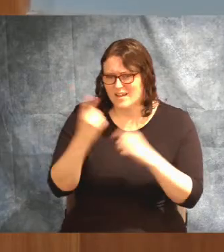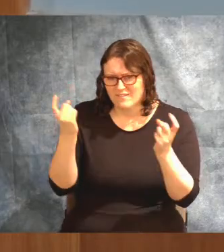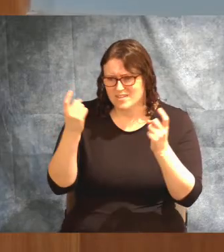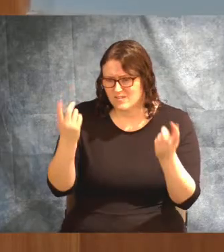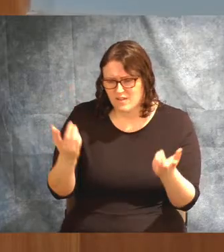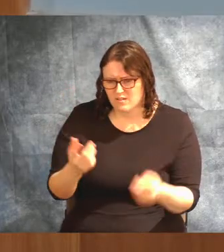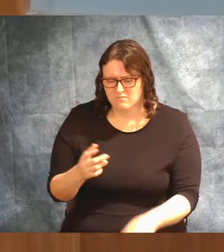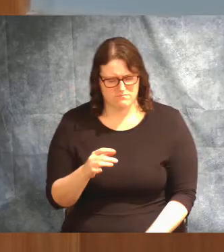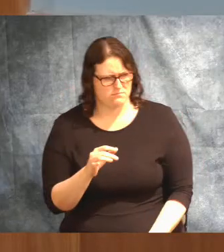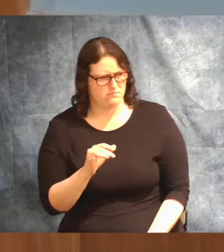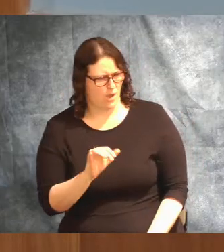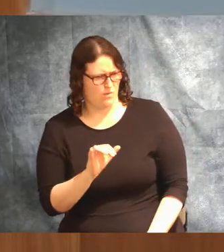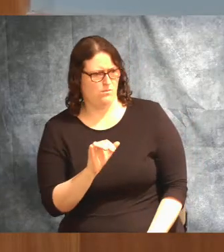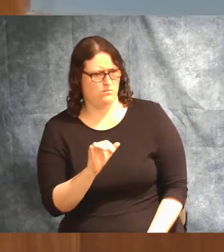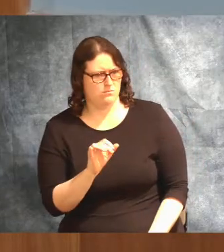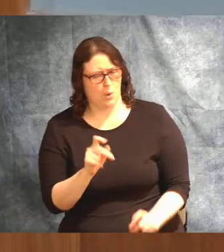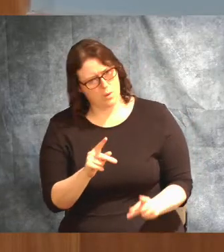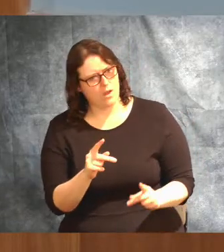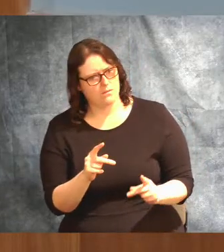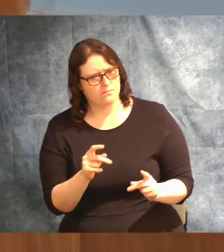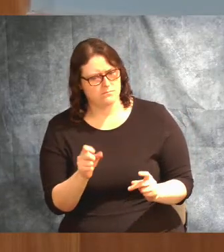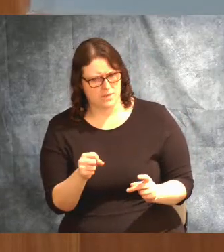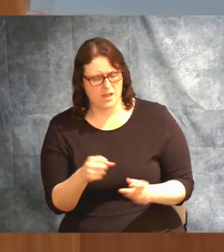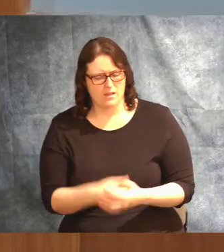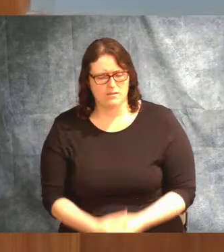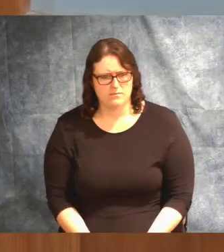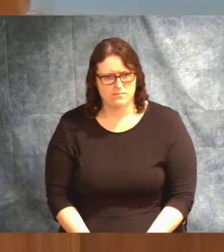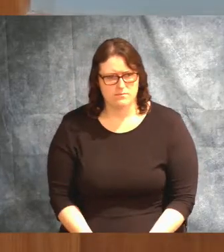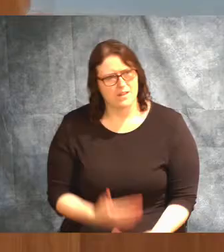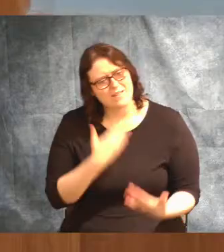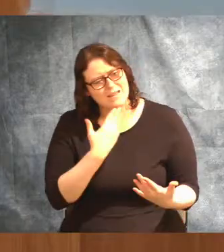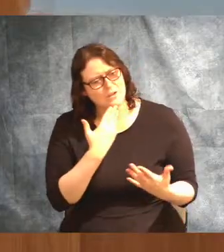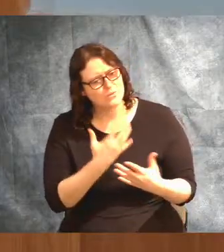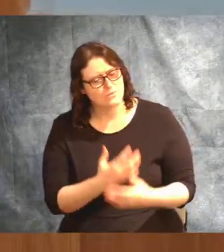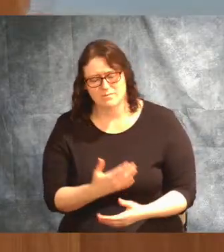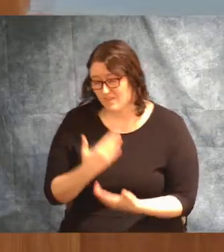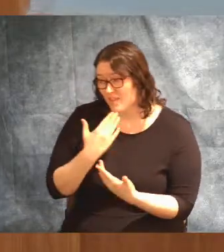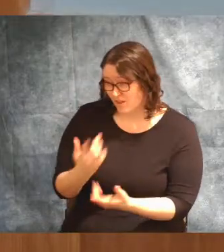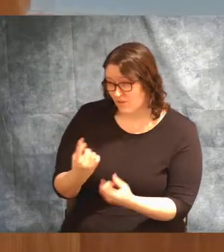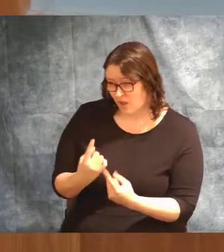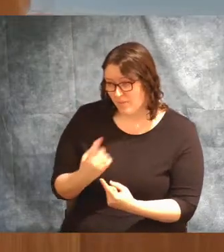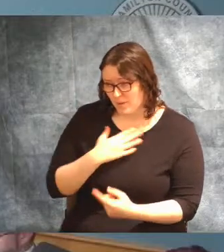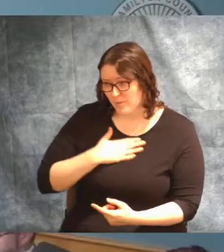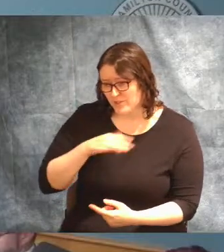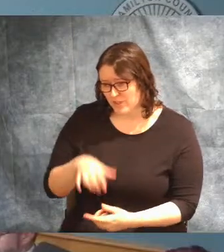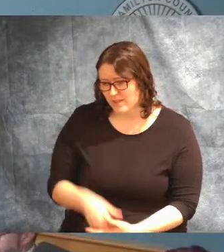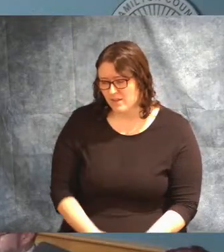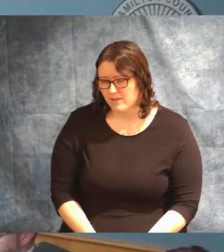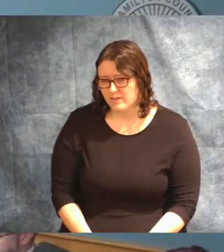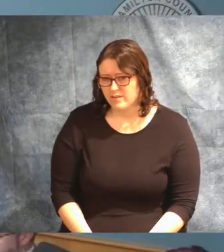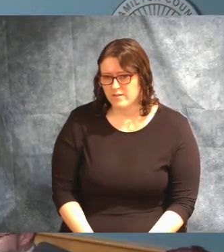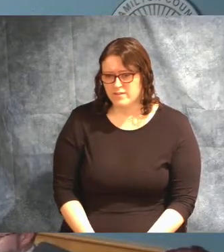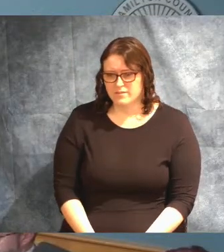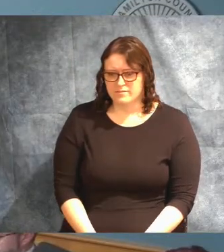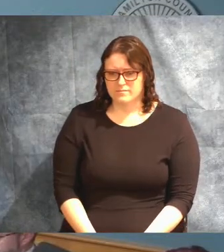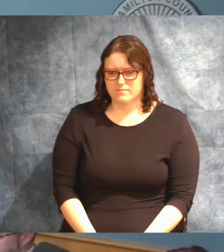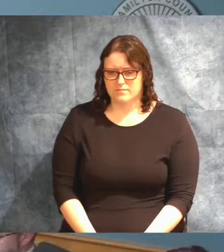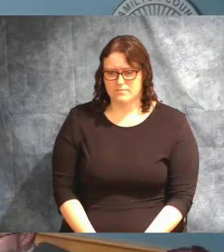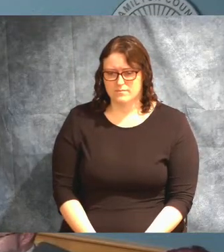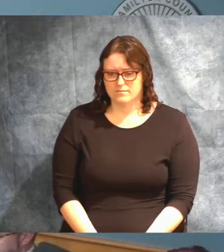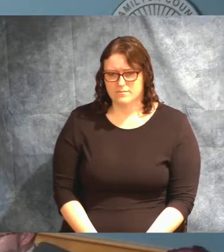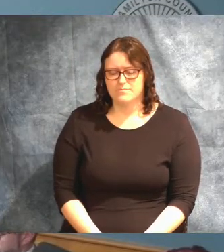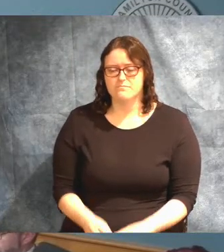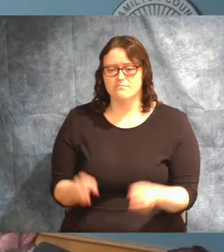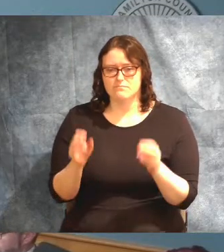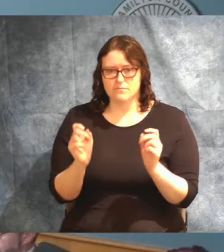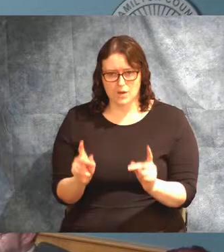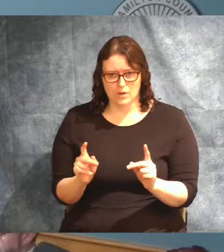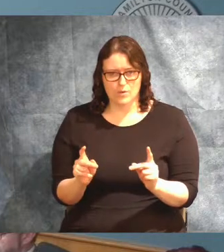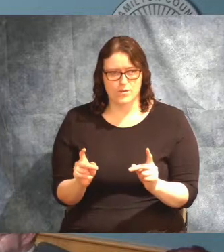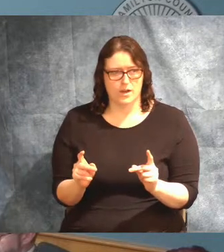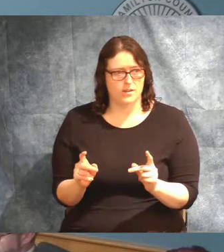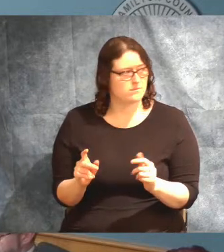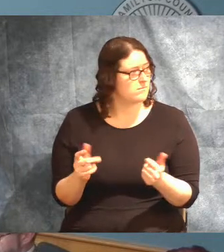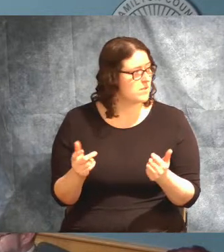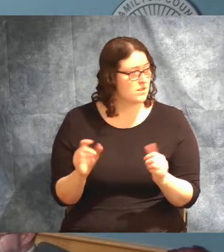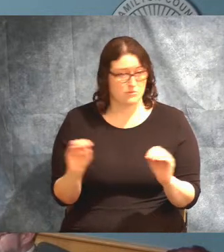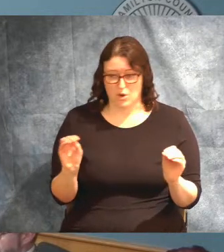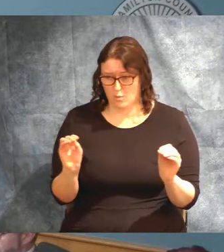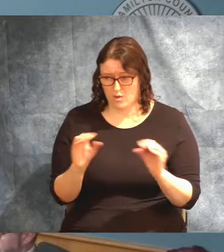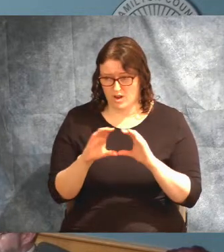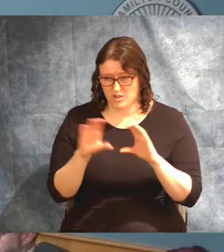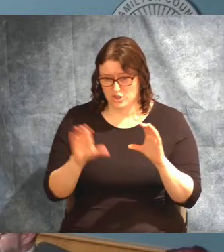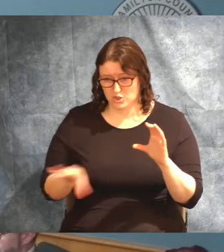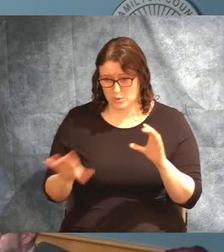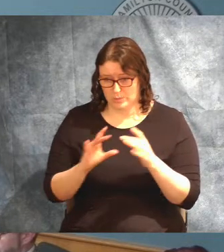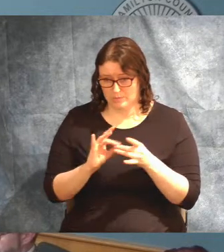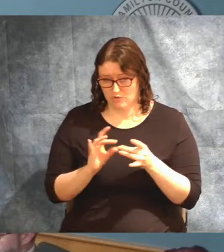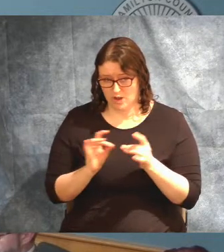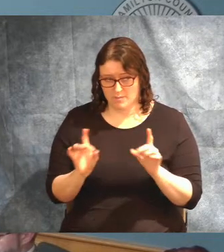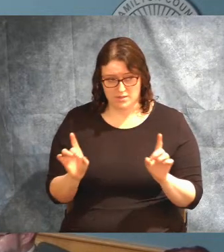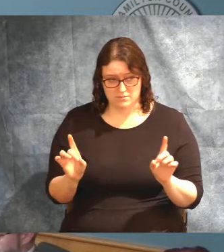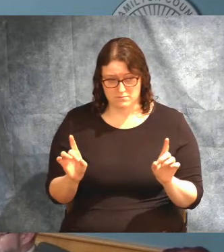Oh, yes. Okay. All right. Thank you for coming down. Appreciate it. Okay. Nothing on Zoom.